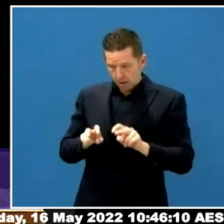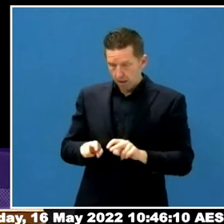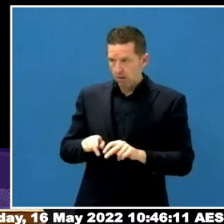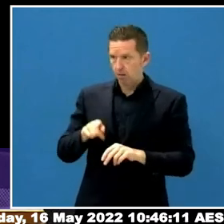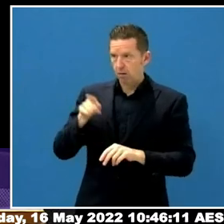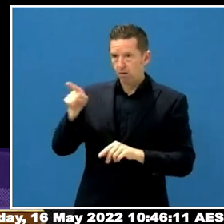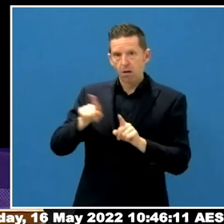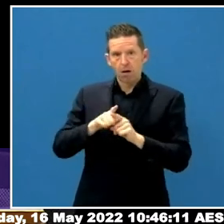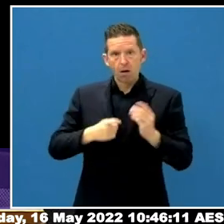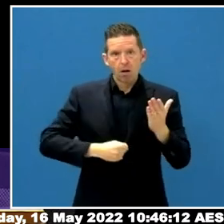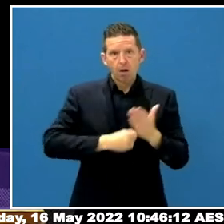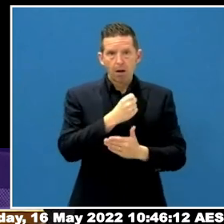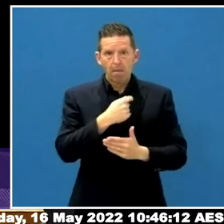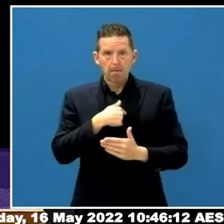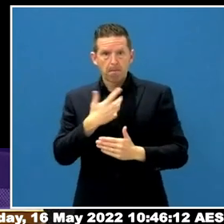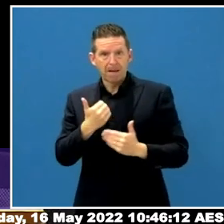Leaders required accountancy skills".